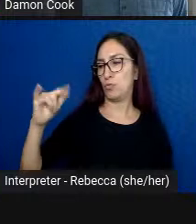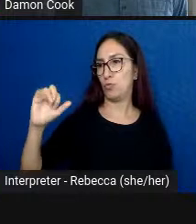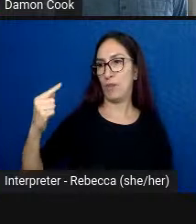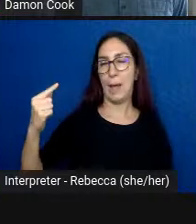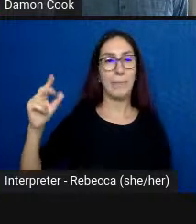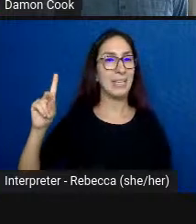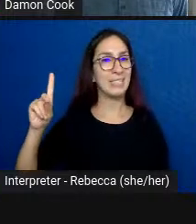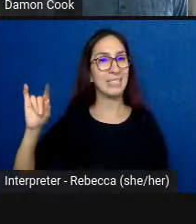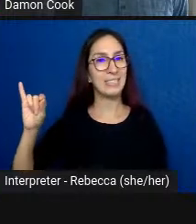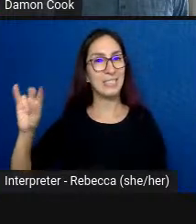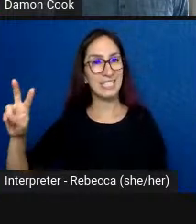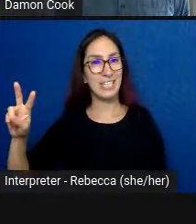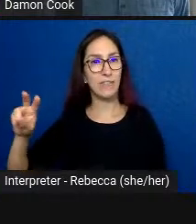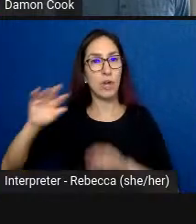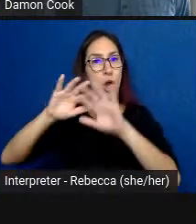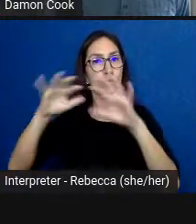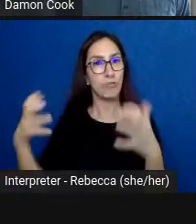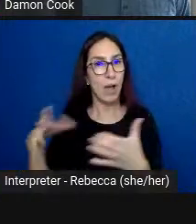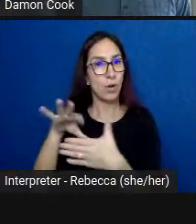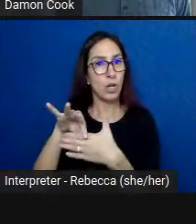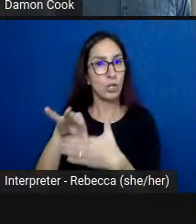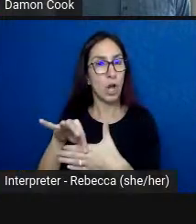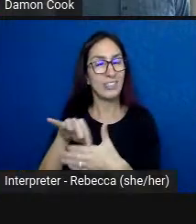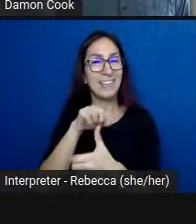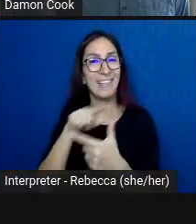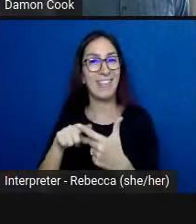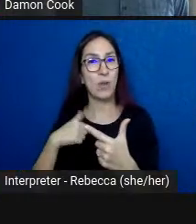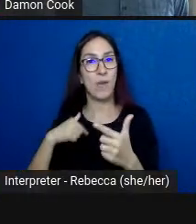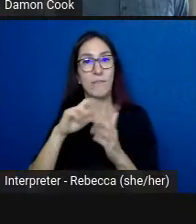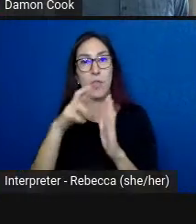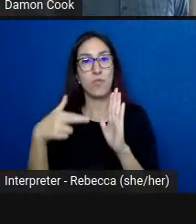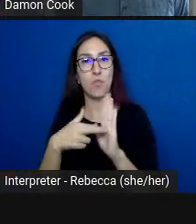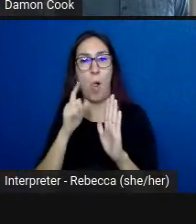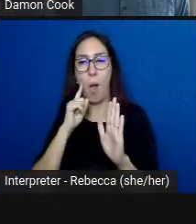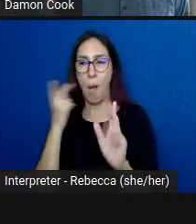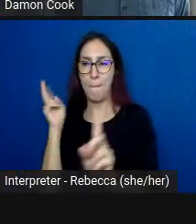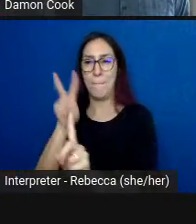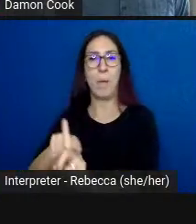We are introducing a wrapping development around our Dialog content